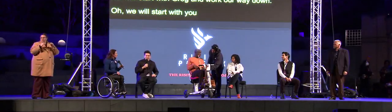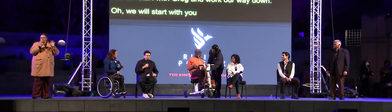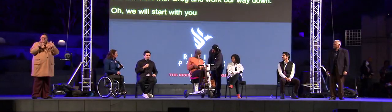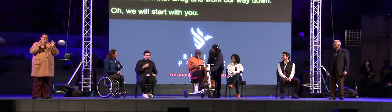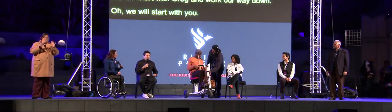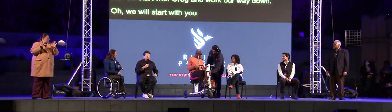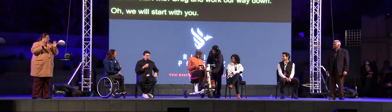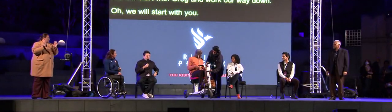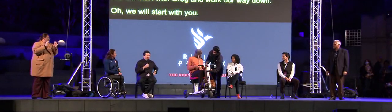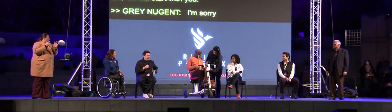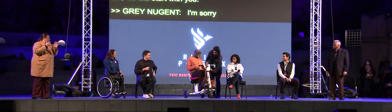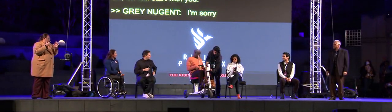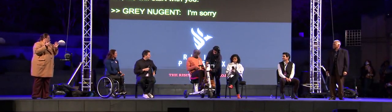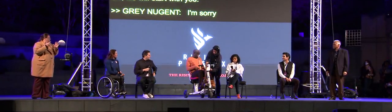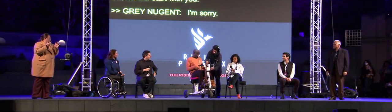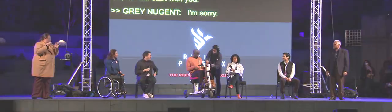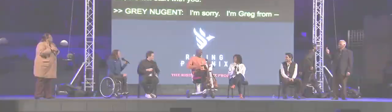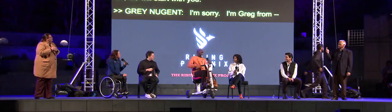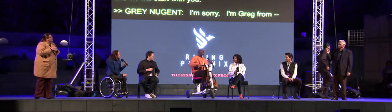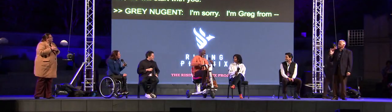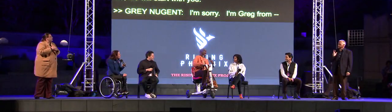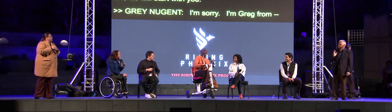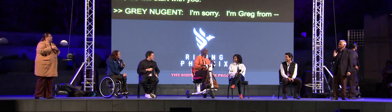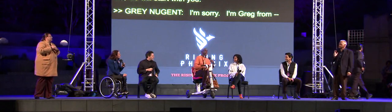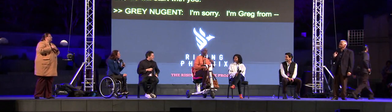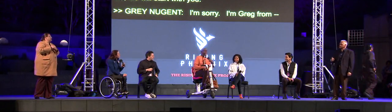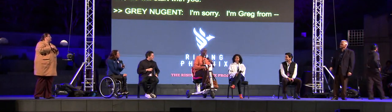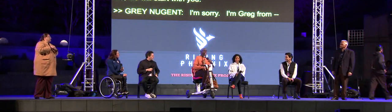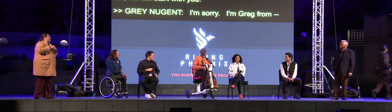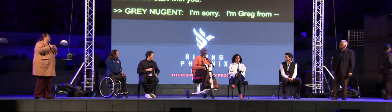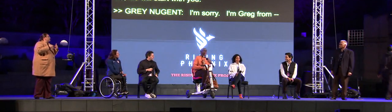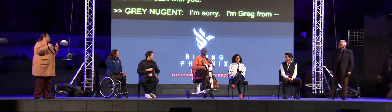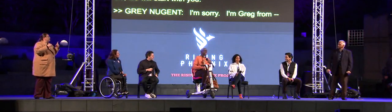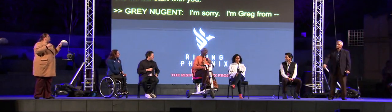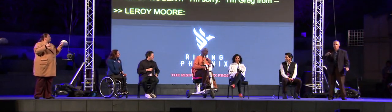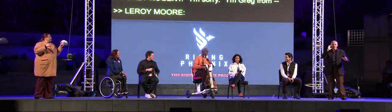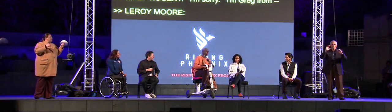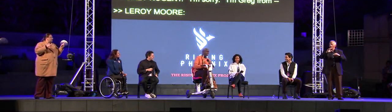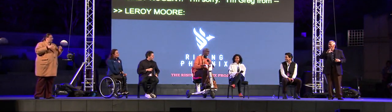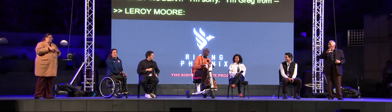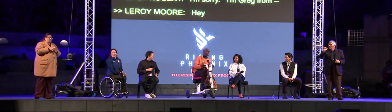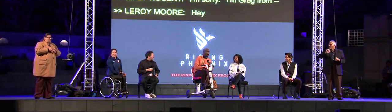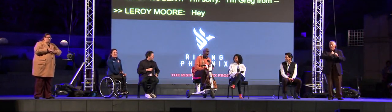Greg from Hey. Hey, LA. How's everybody doing?